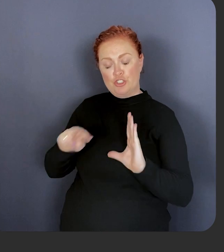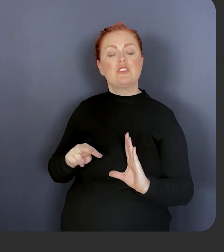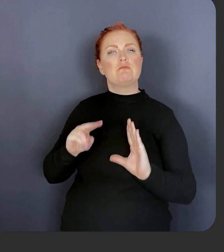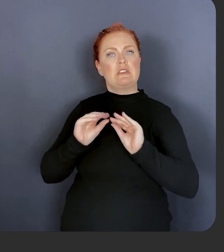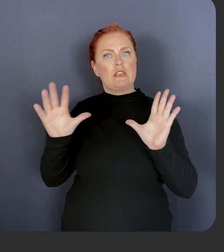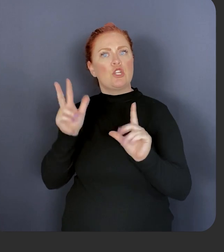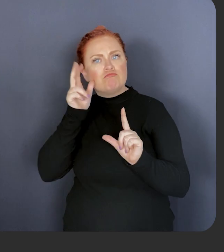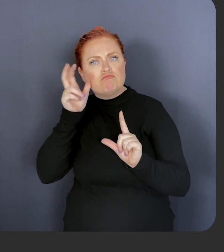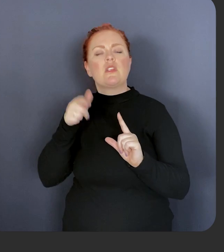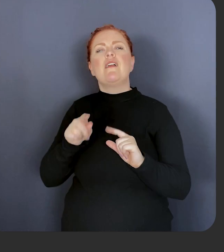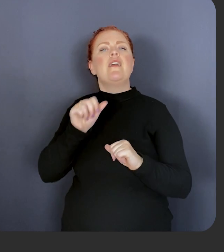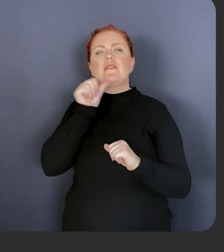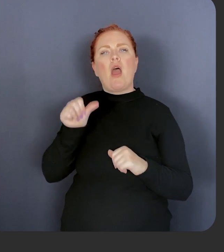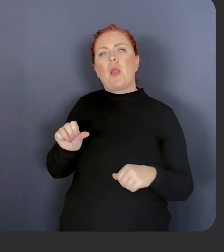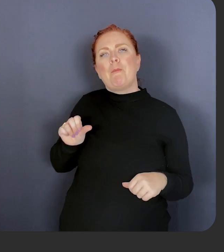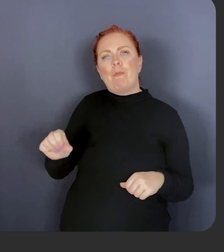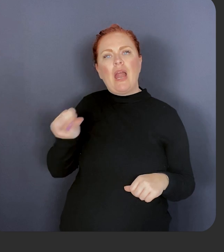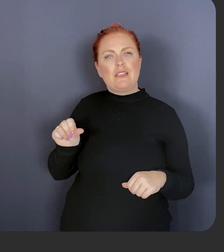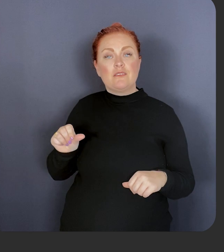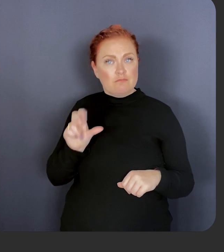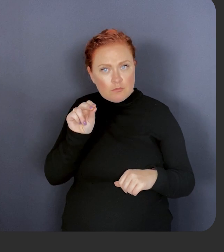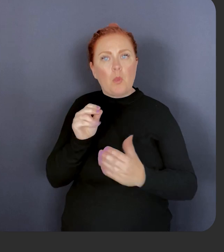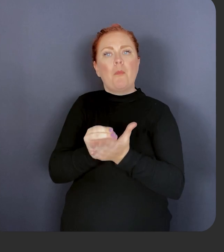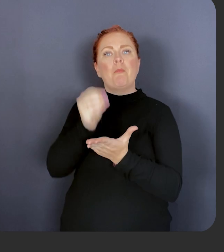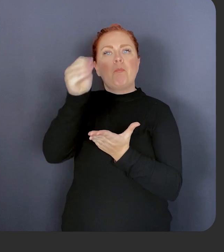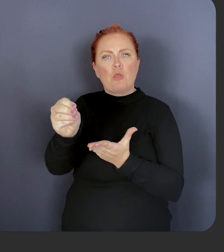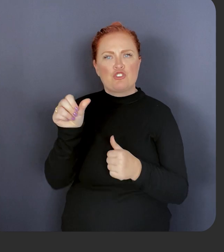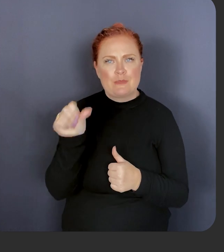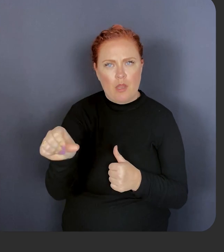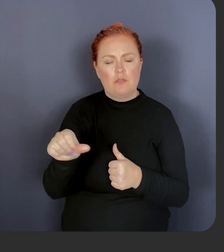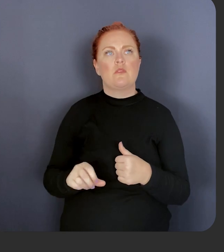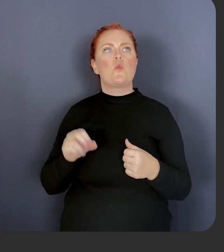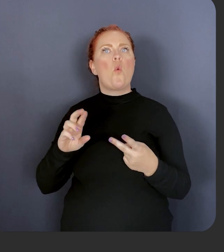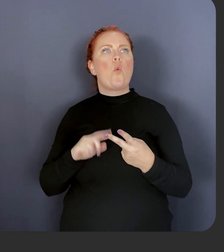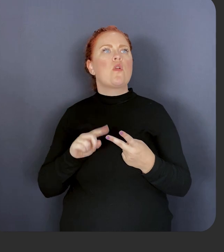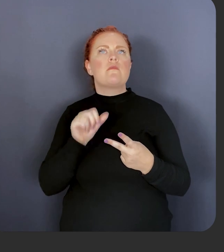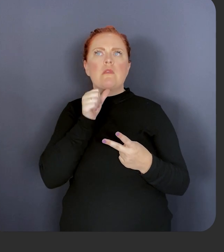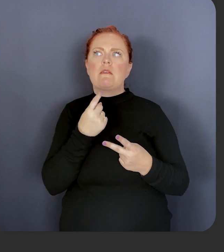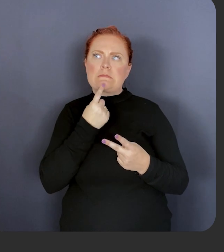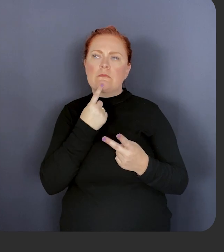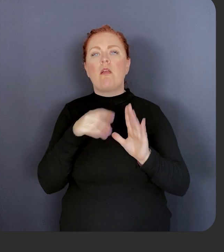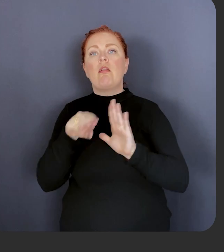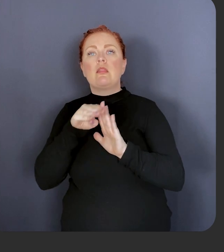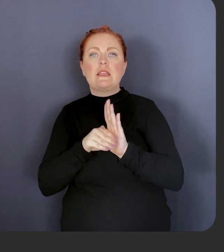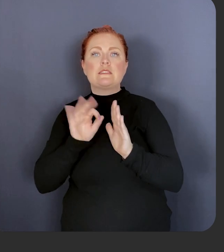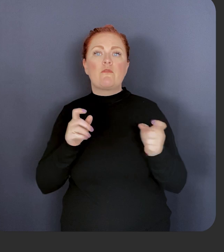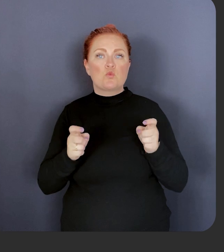so that it's not just a button, it's a Purchase button. Or it's not just a list of controls,